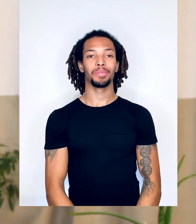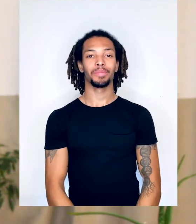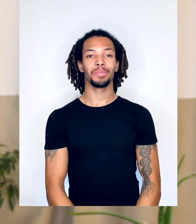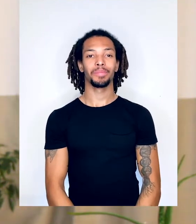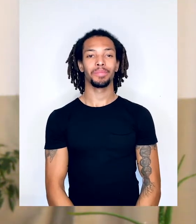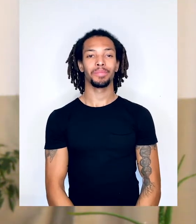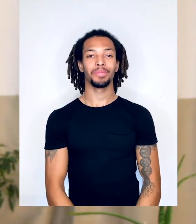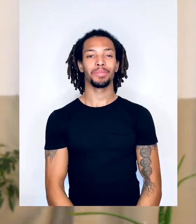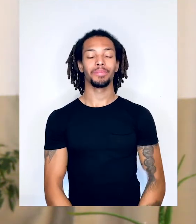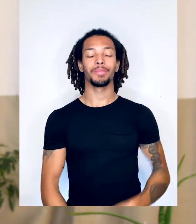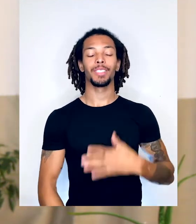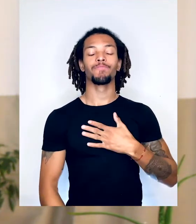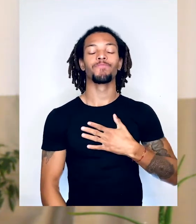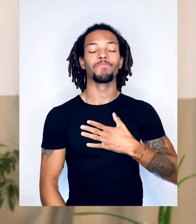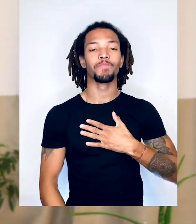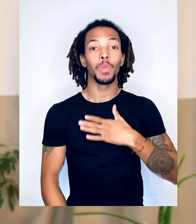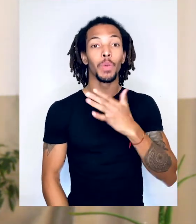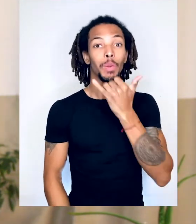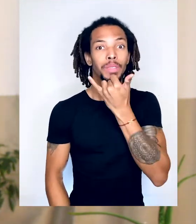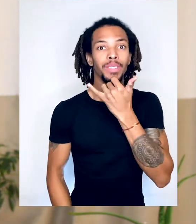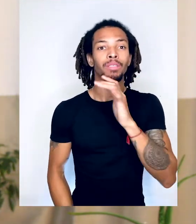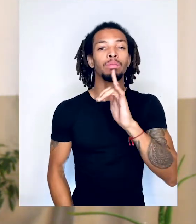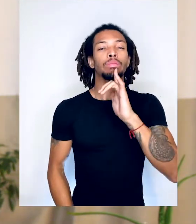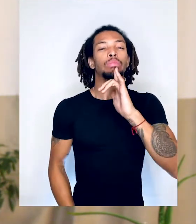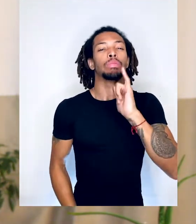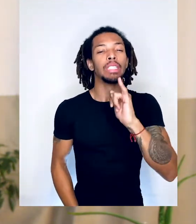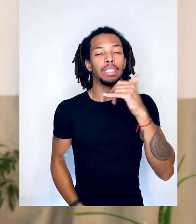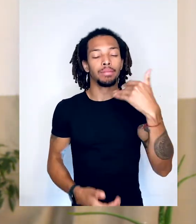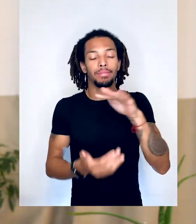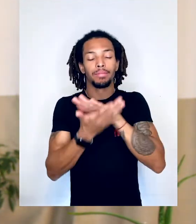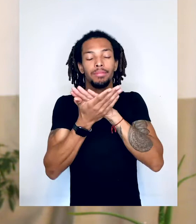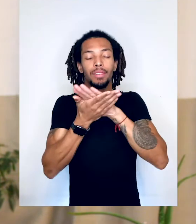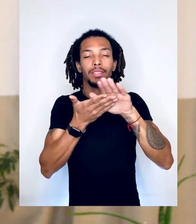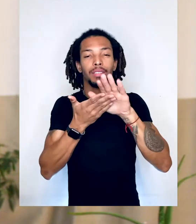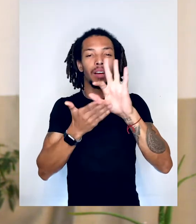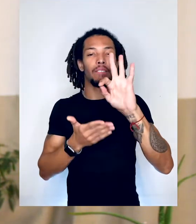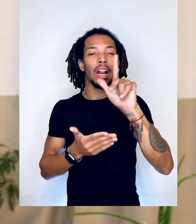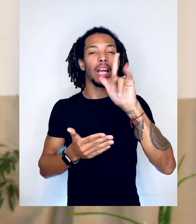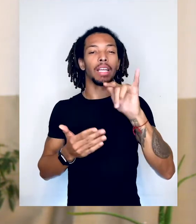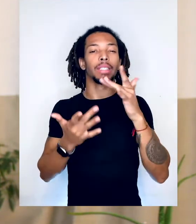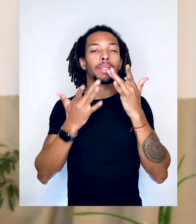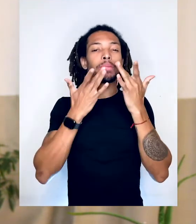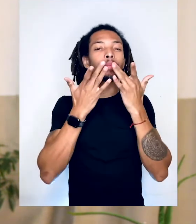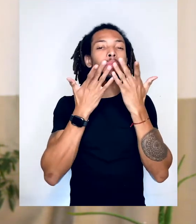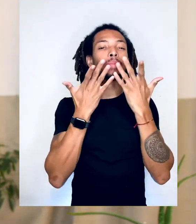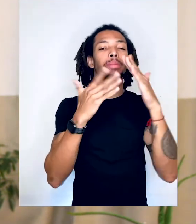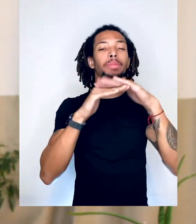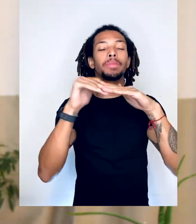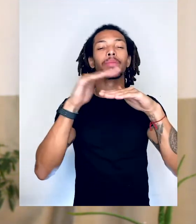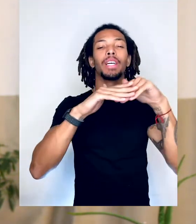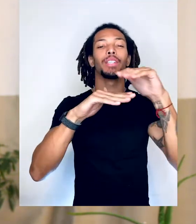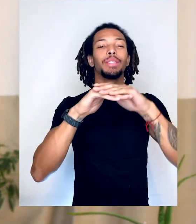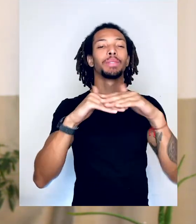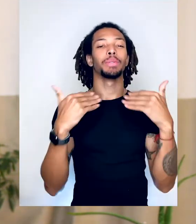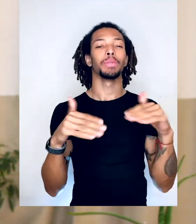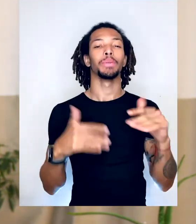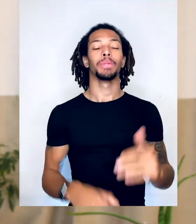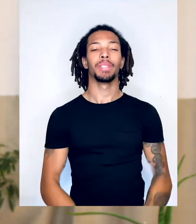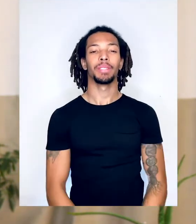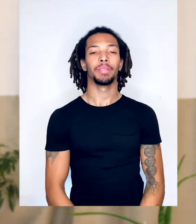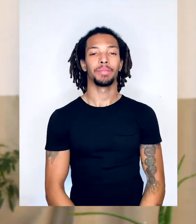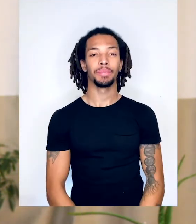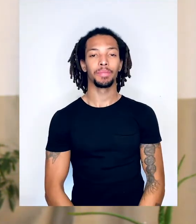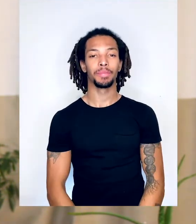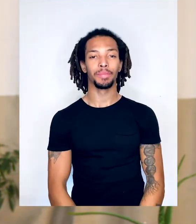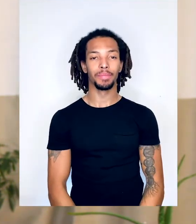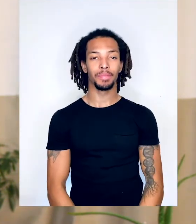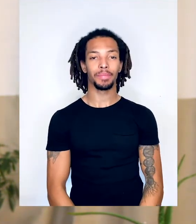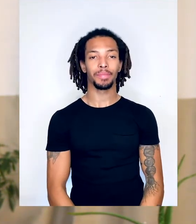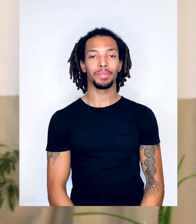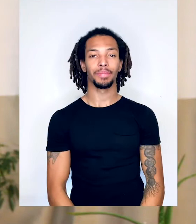Yum. Oops! Really nice flaky layers.